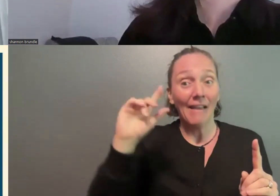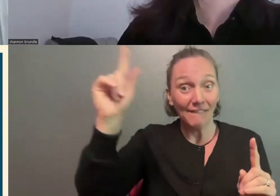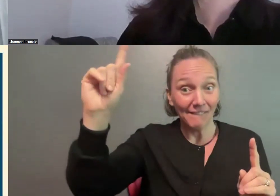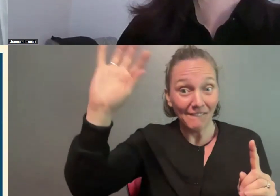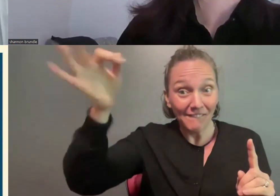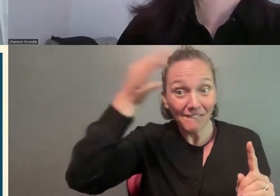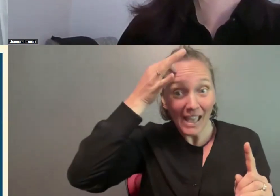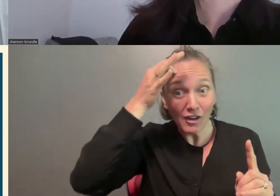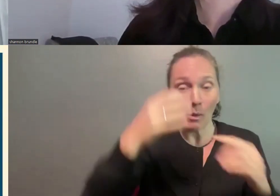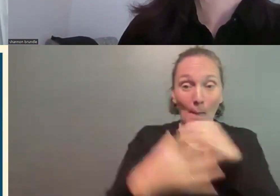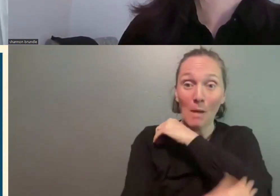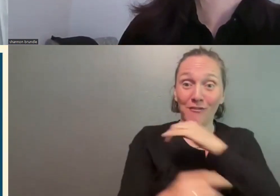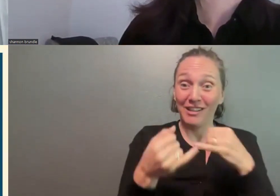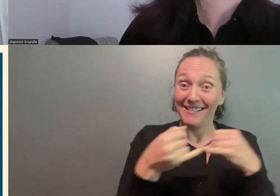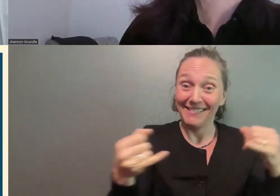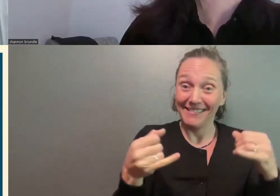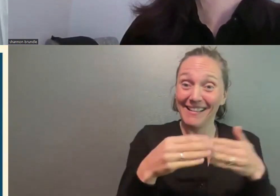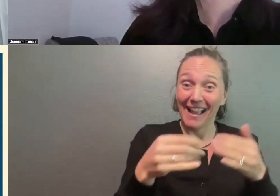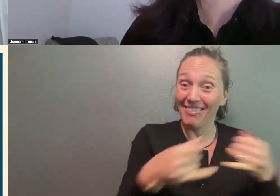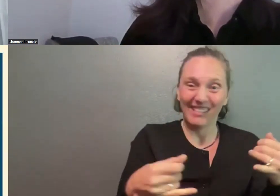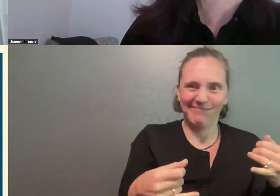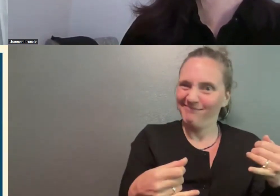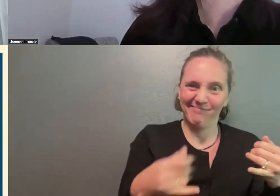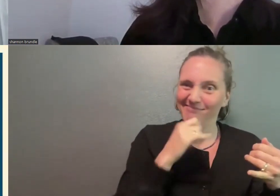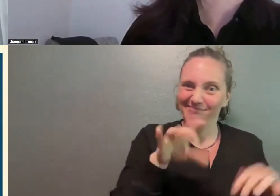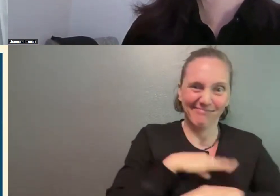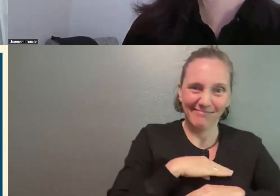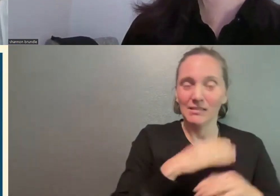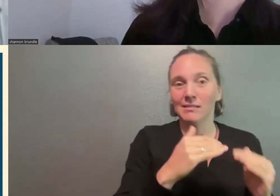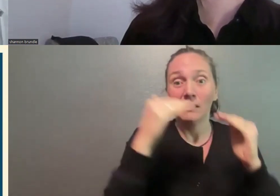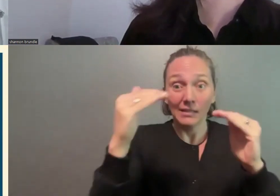And then we have the standard, which is kind of a secondary level of income adequacy, and then we'll have the true cost